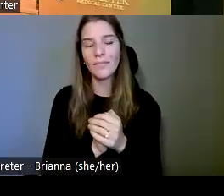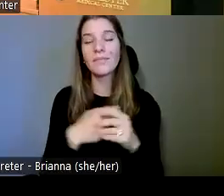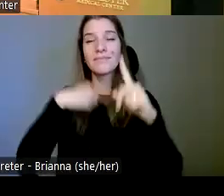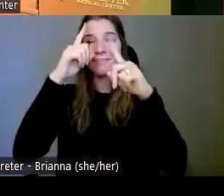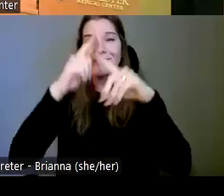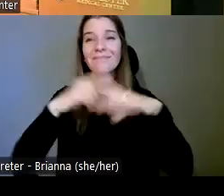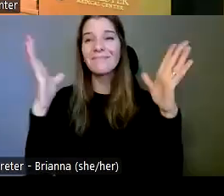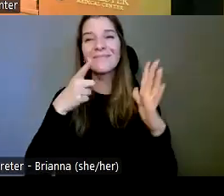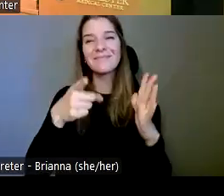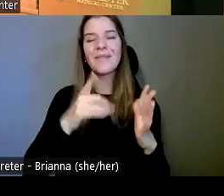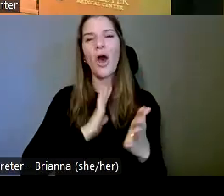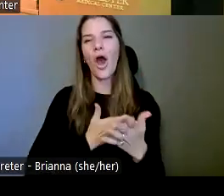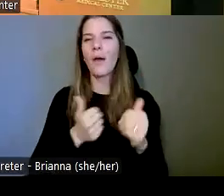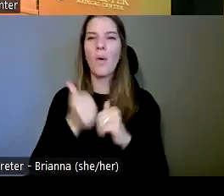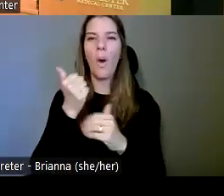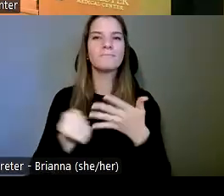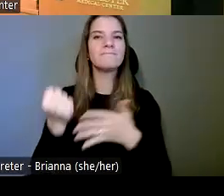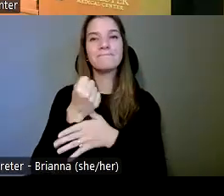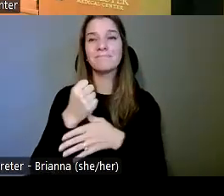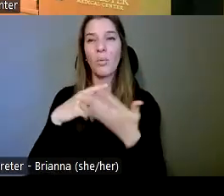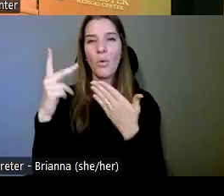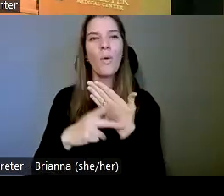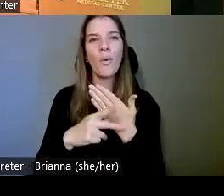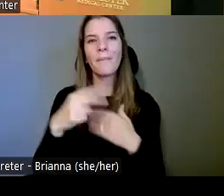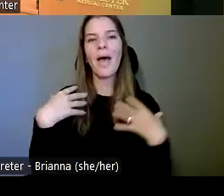of our signature program is the health partners program. So each of our fellows is assigned